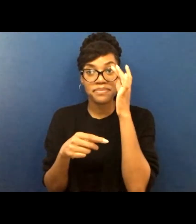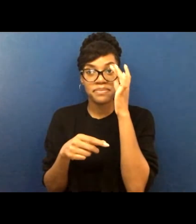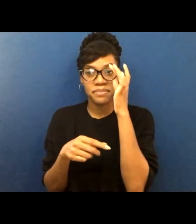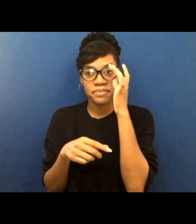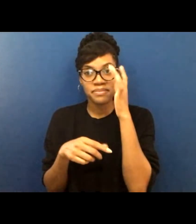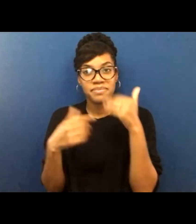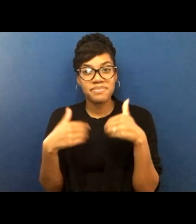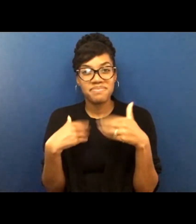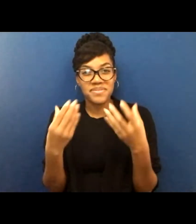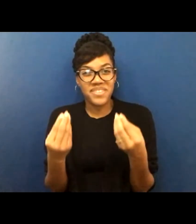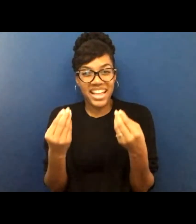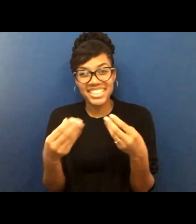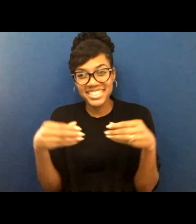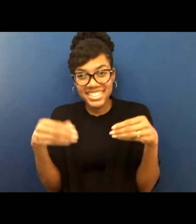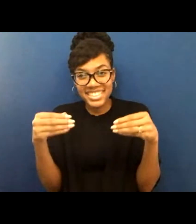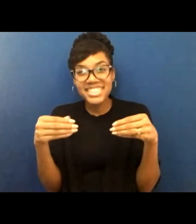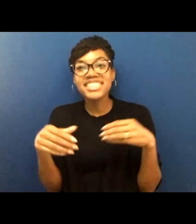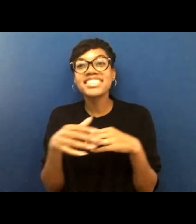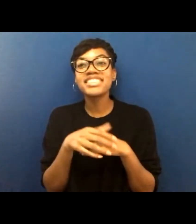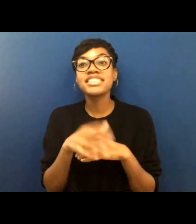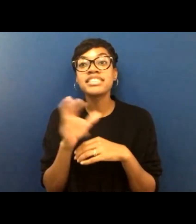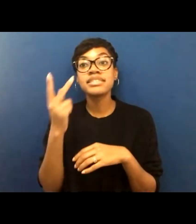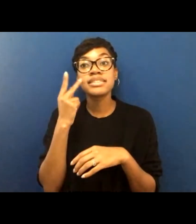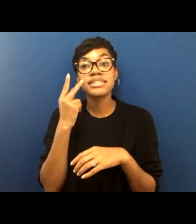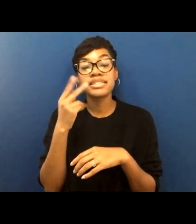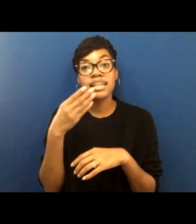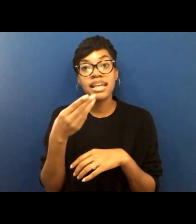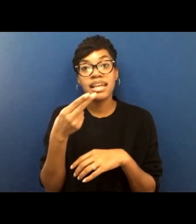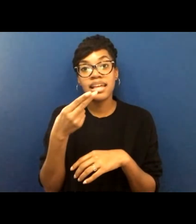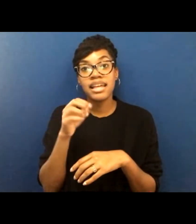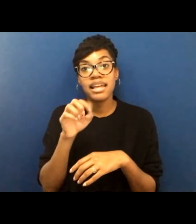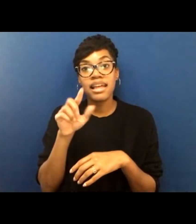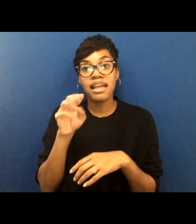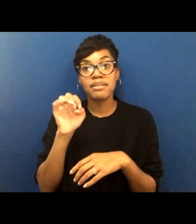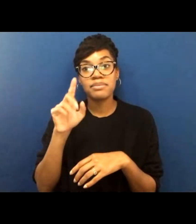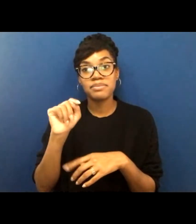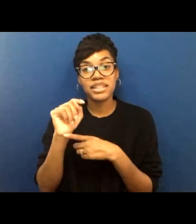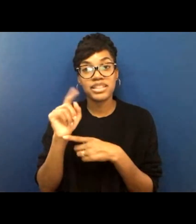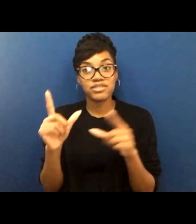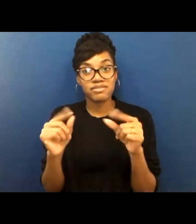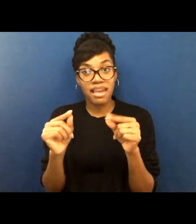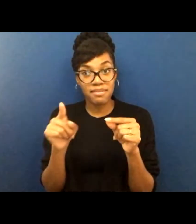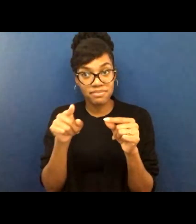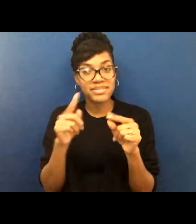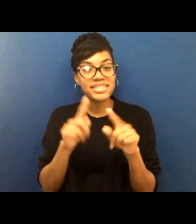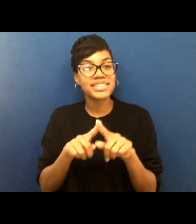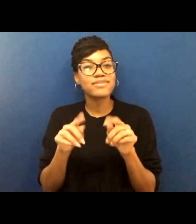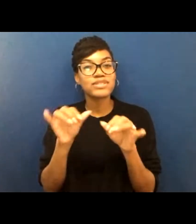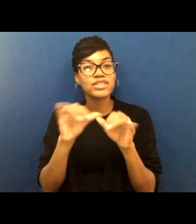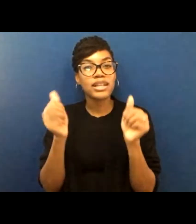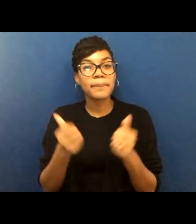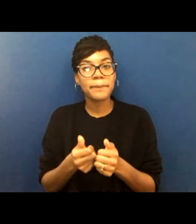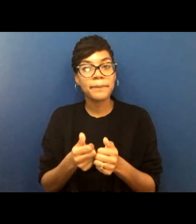Little wet here, so here's a helmet crab. You can see just the different shape. Now, the top of a crab here is called the carapace.